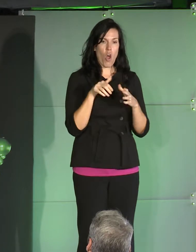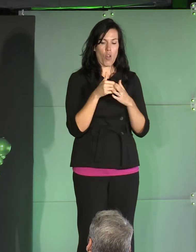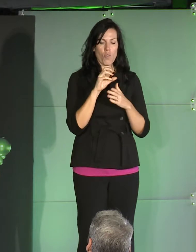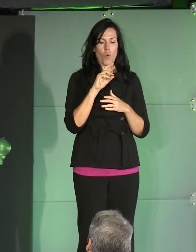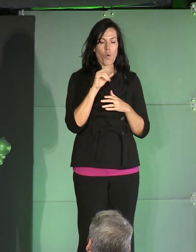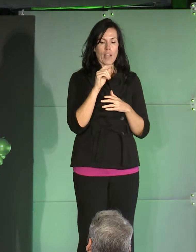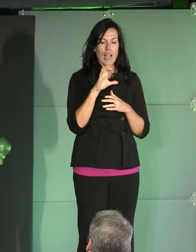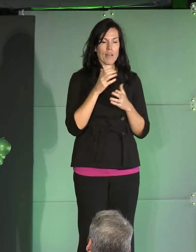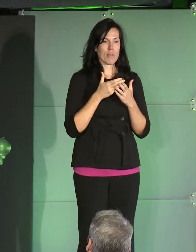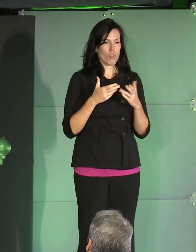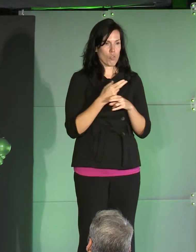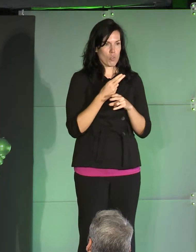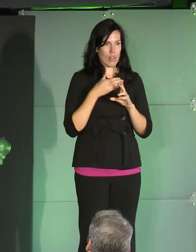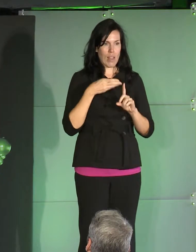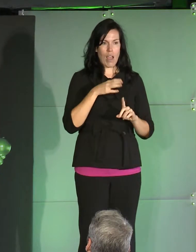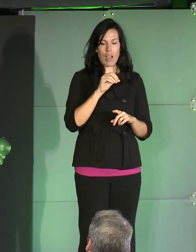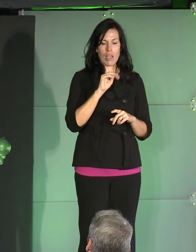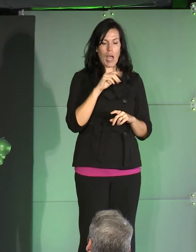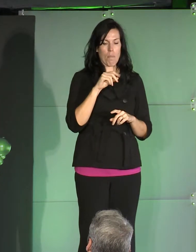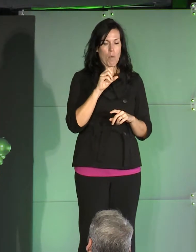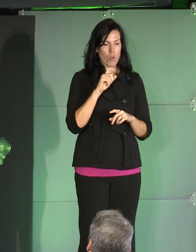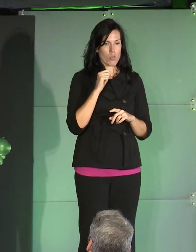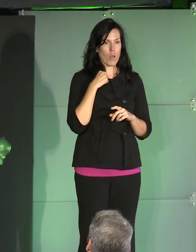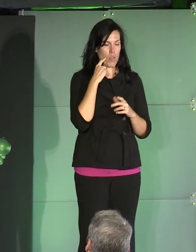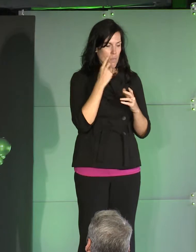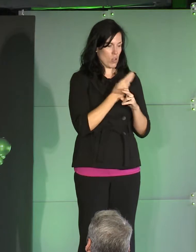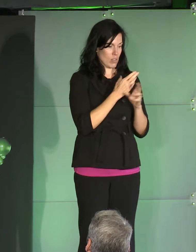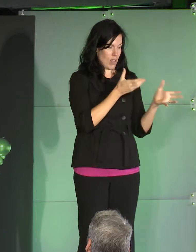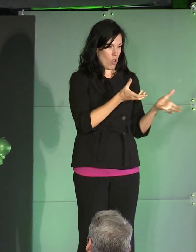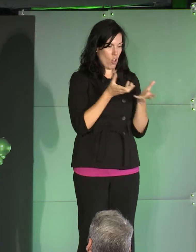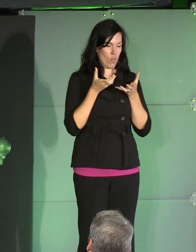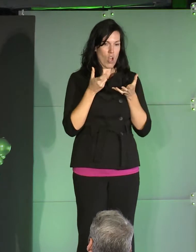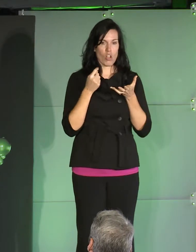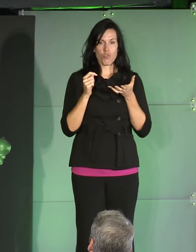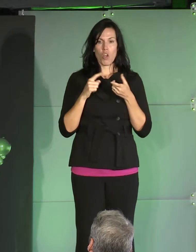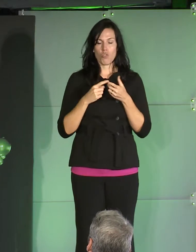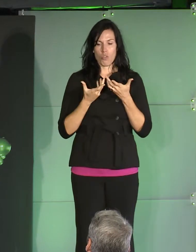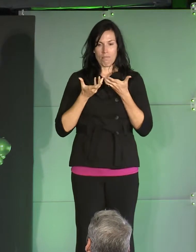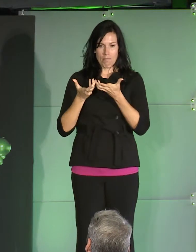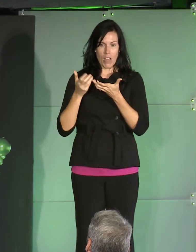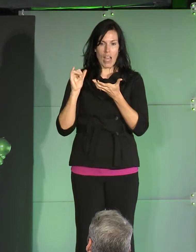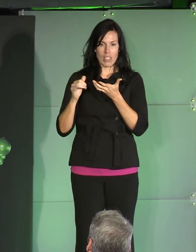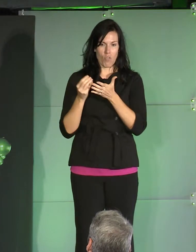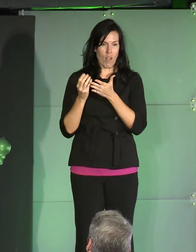as compost, we felt that just by taking all of it and trying to push it as some sort of revenue would be entirely unfair for the farmers.